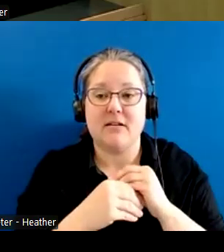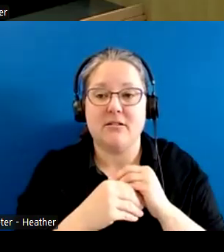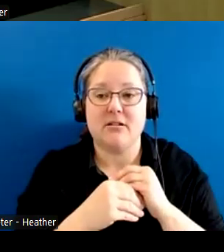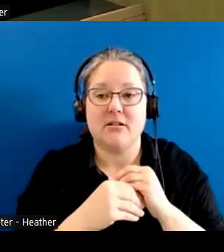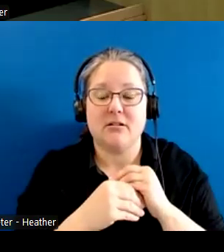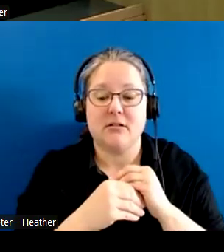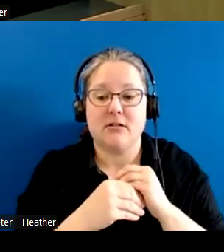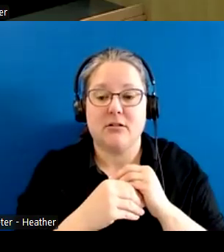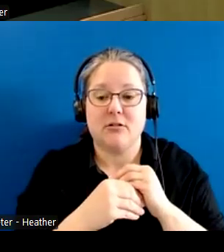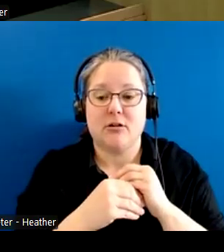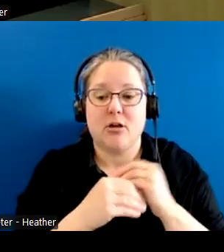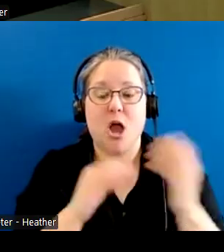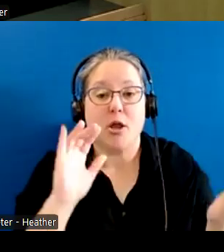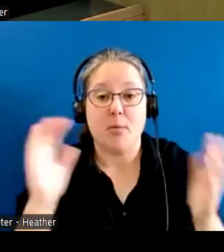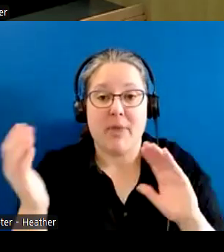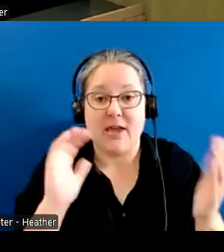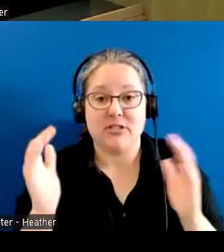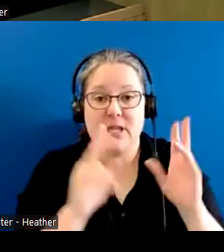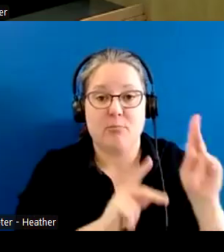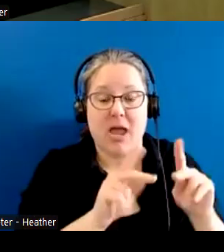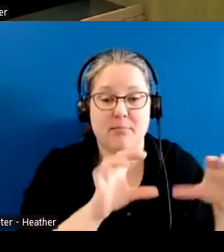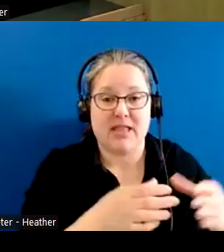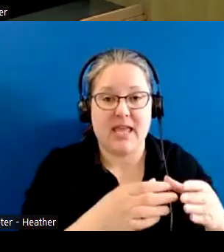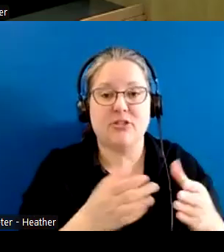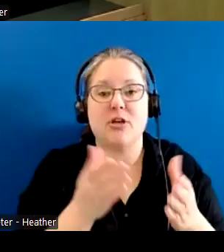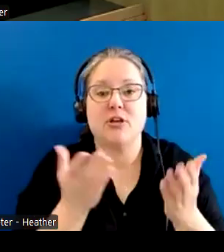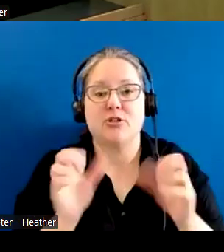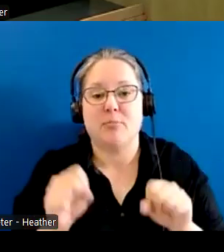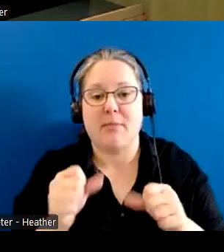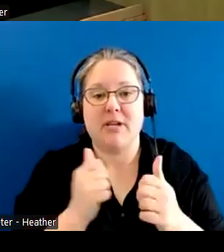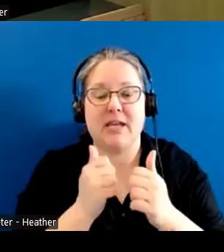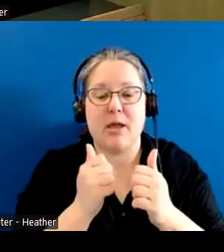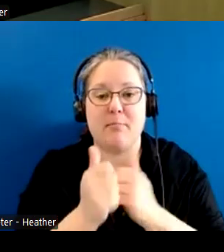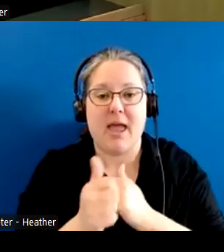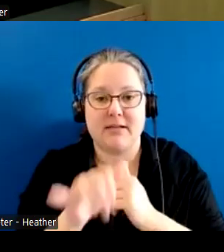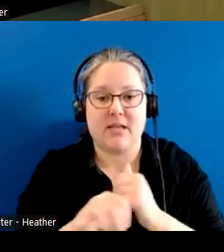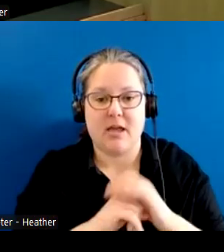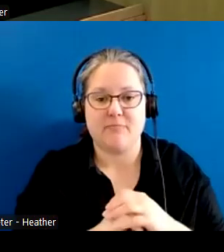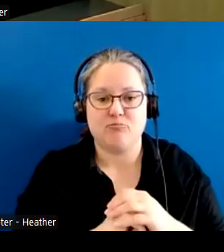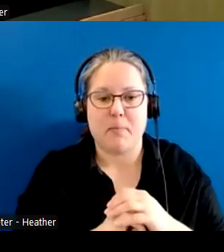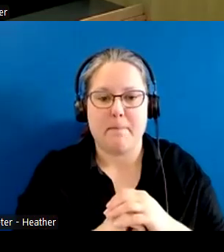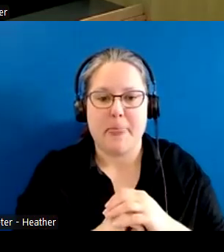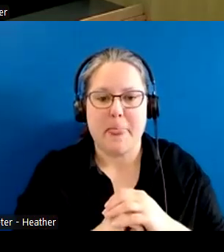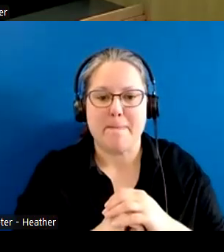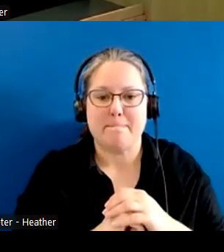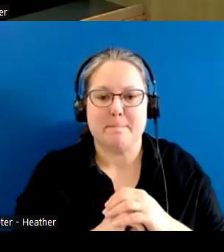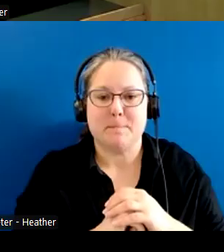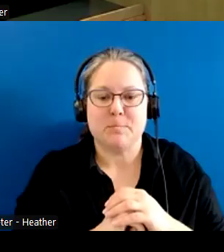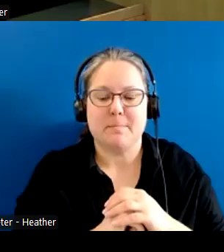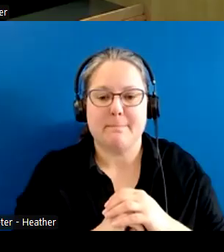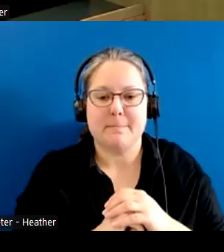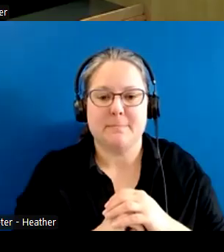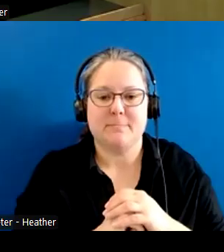a um, comparator population in order to get past that algorithm. So I'm going to skip technology